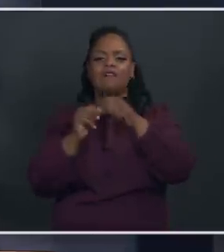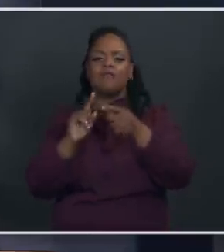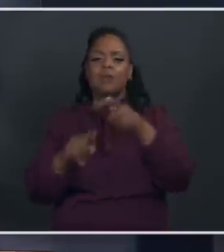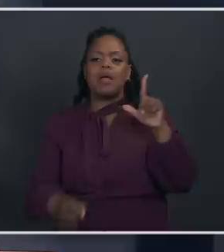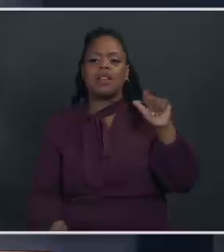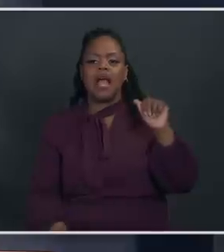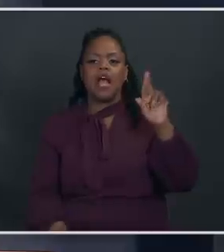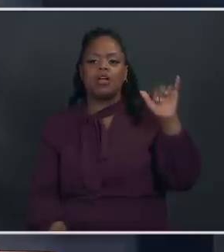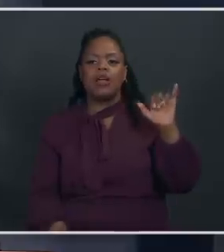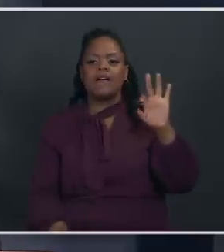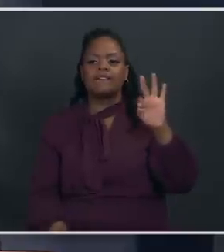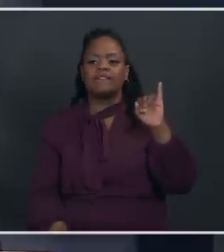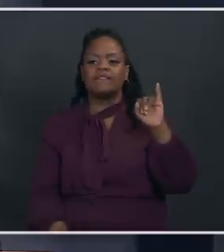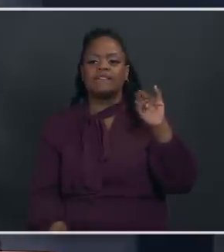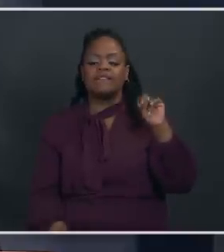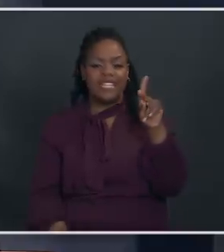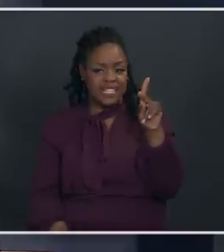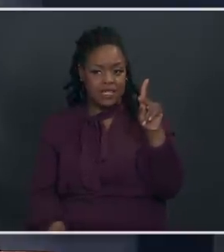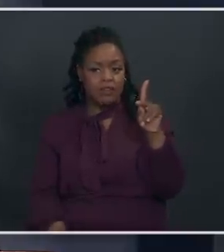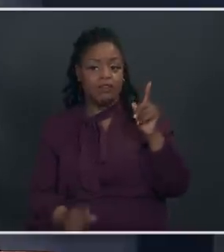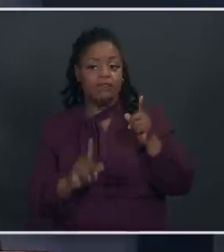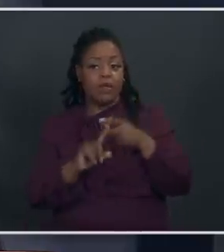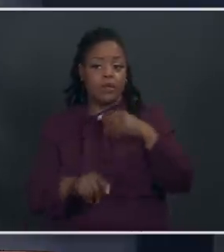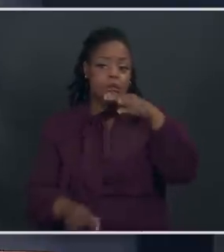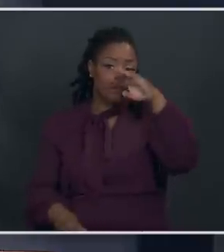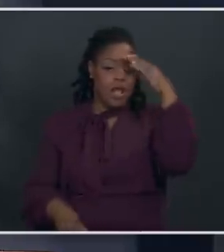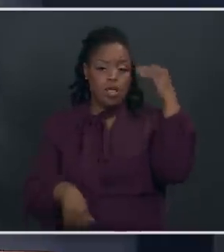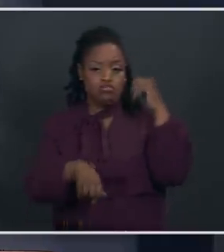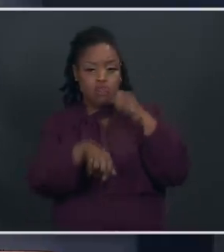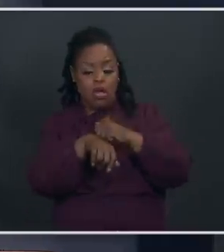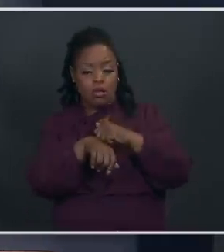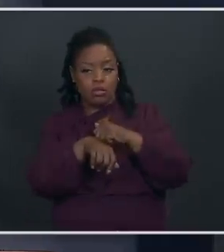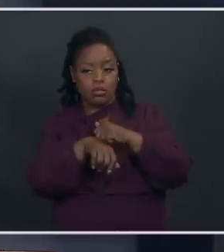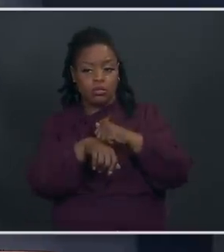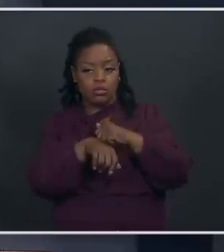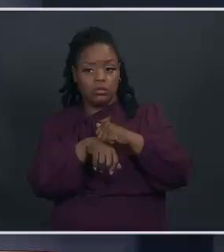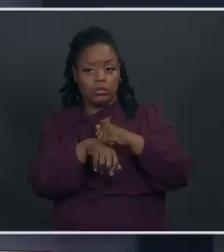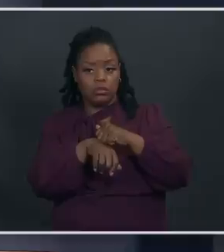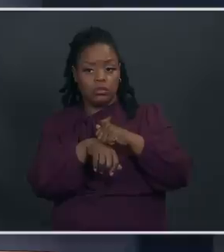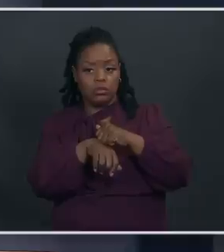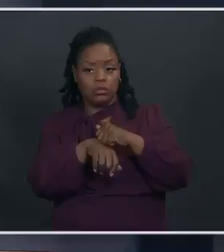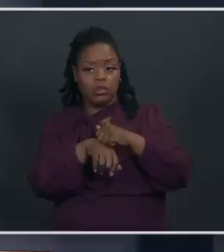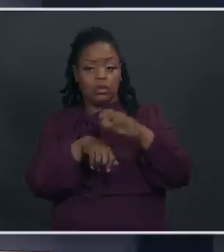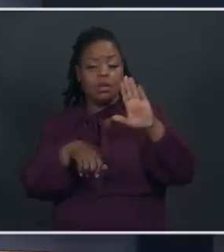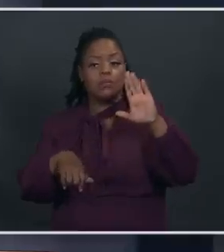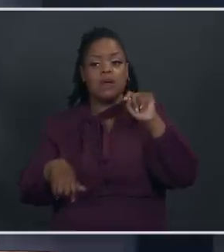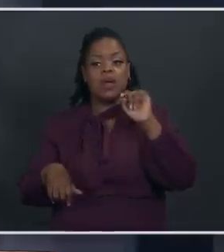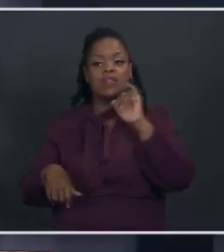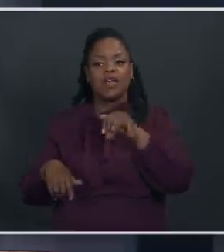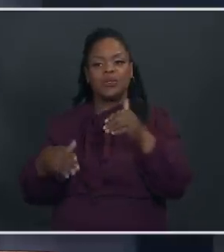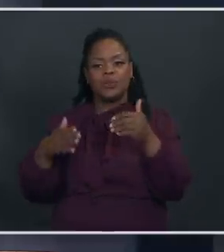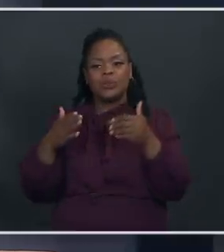But there's a new -- new awareness among major asset managers and commercial banks and others about the need